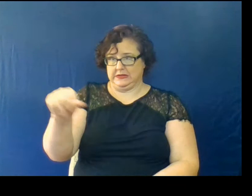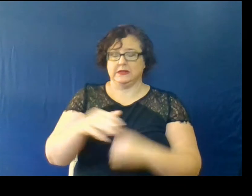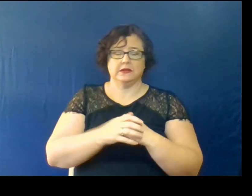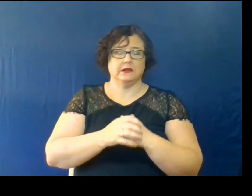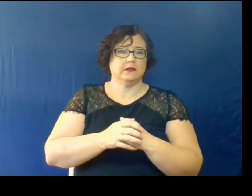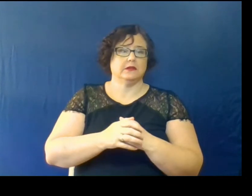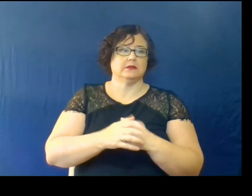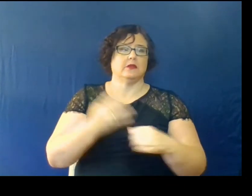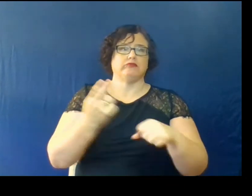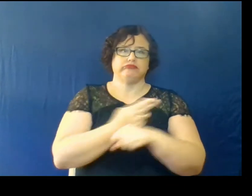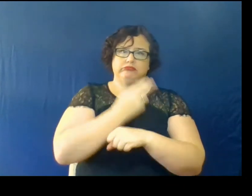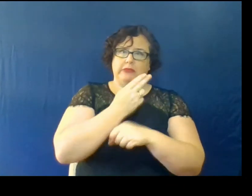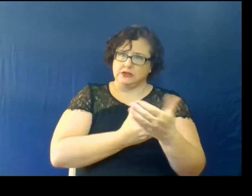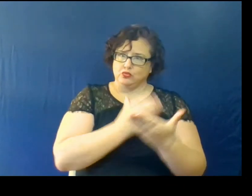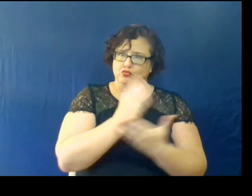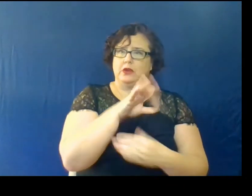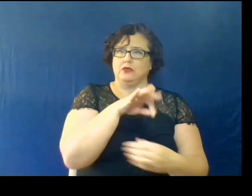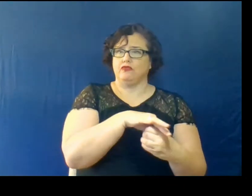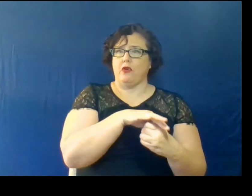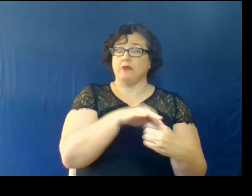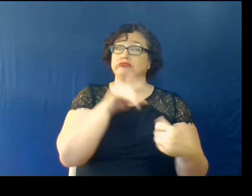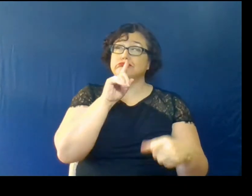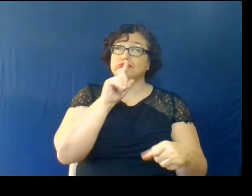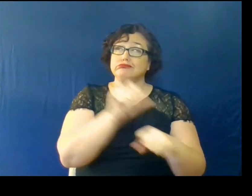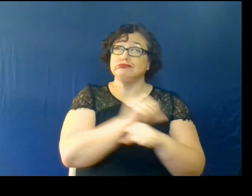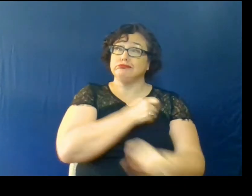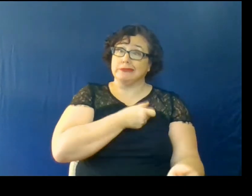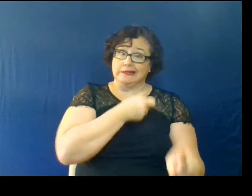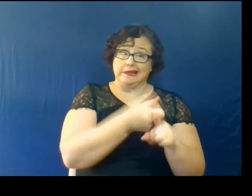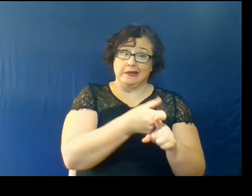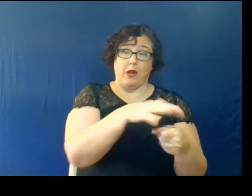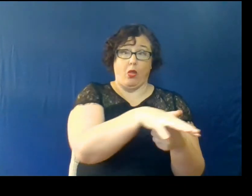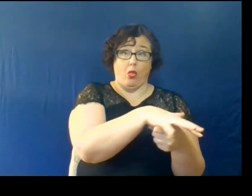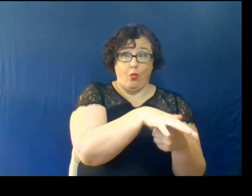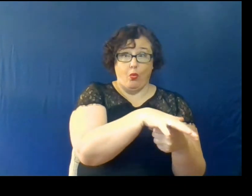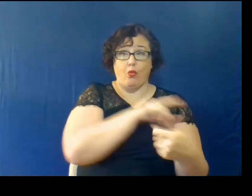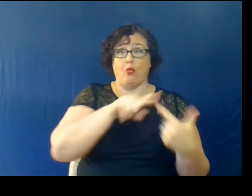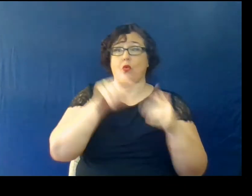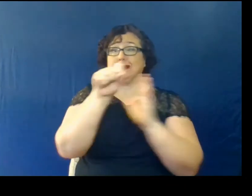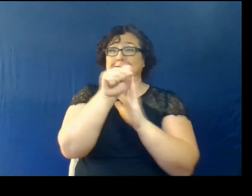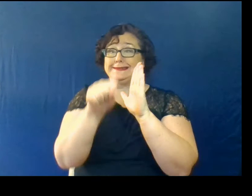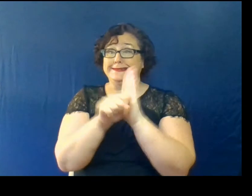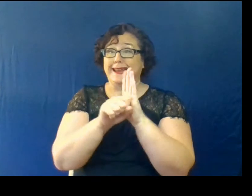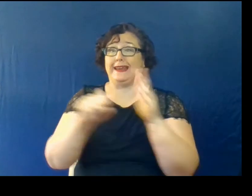right to vote really has an impact at the local level, the state level as well as the national